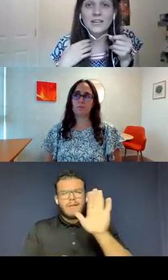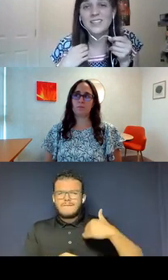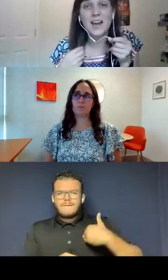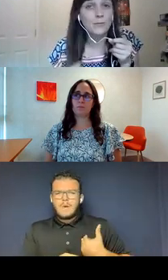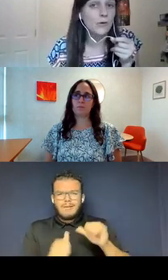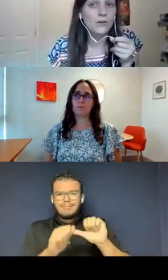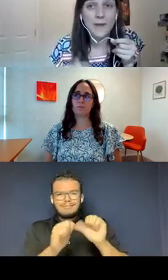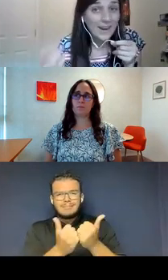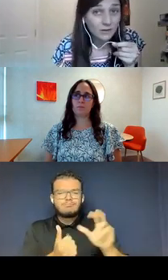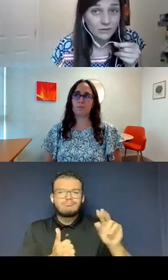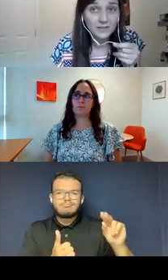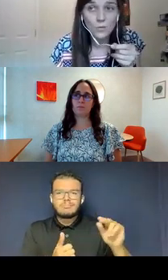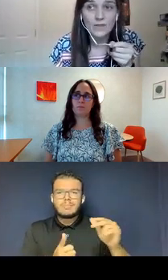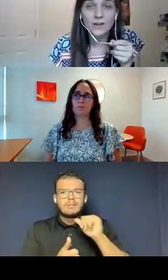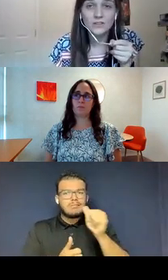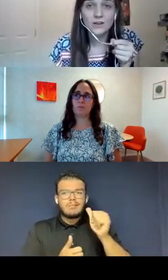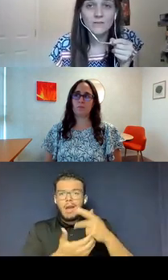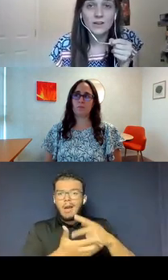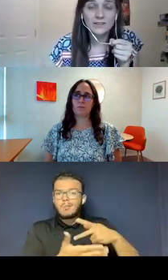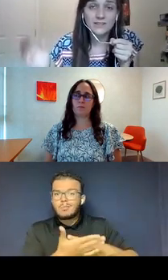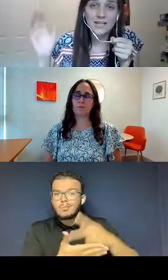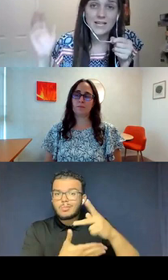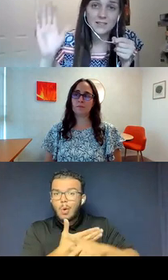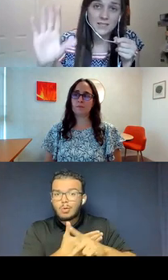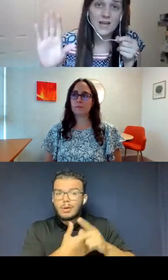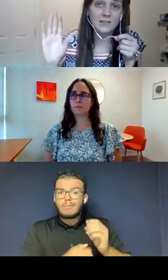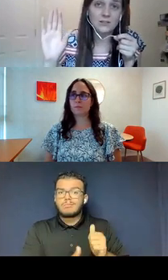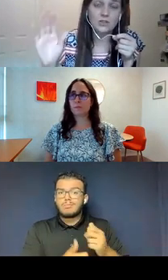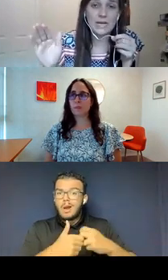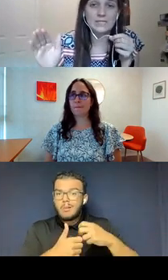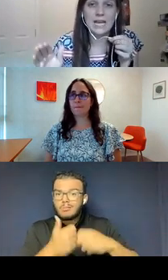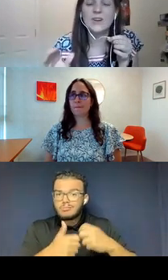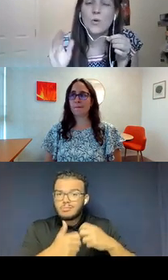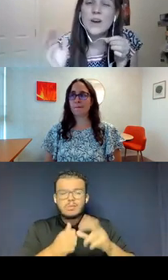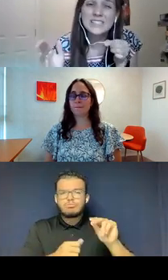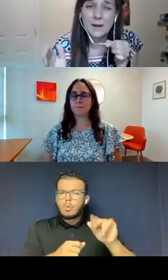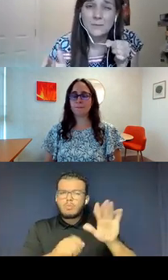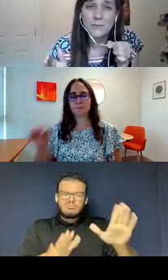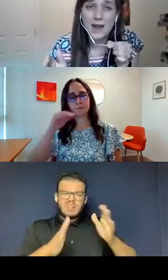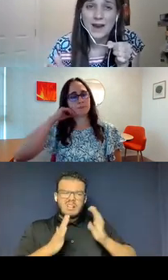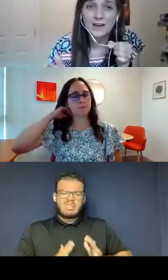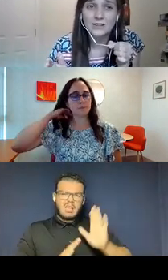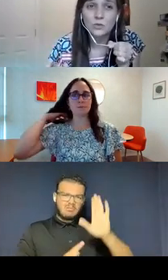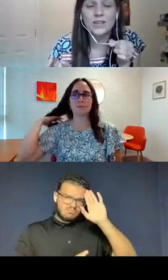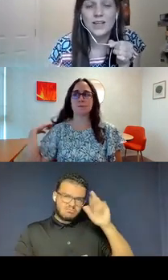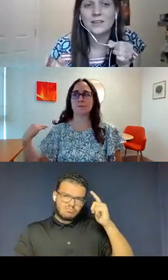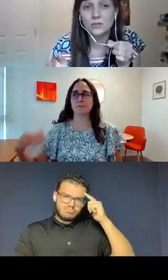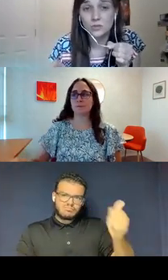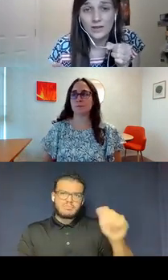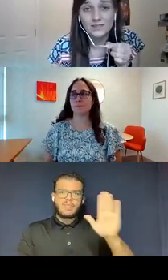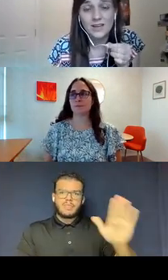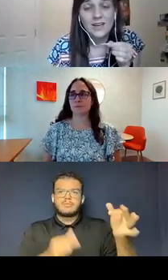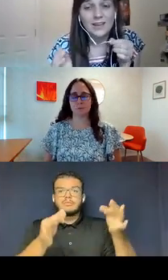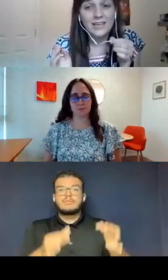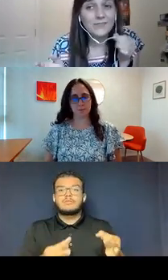It's not a programmatic reason why they're not served. That's the client's choice. And it always comes back to the client's choice,